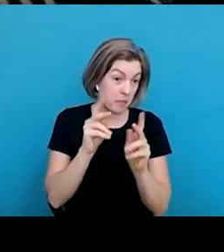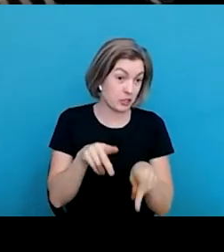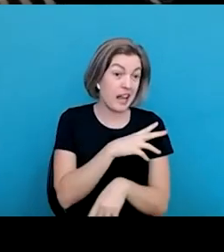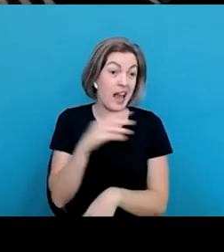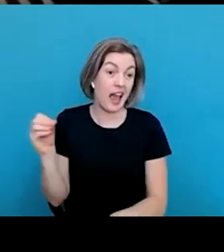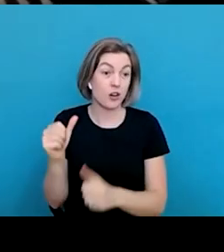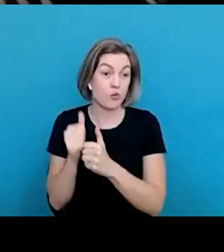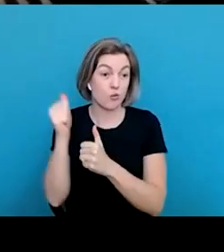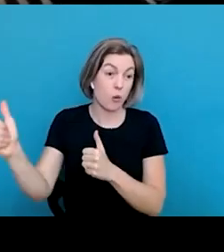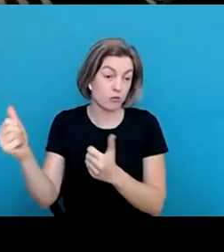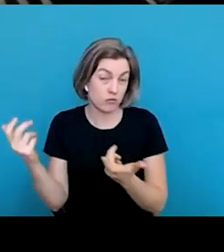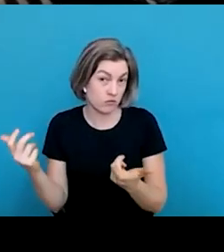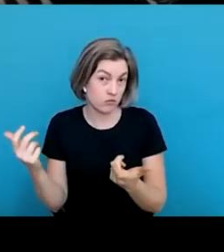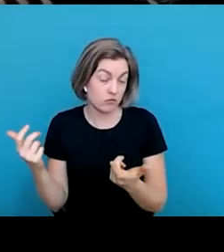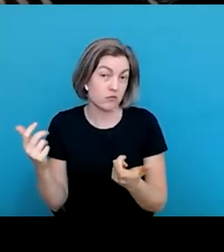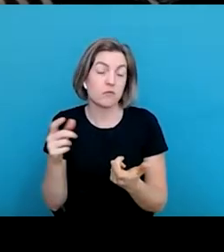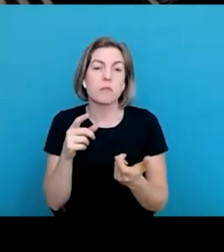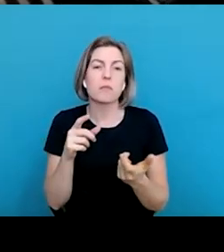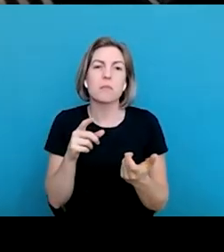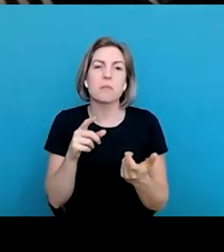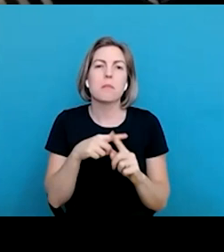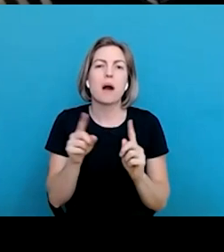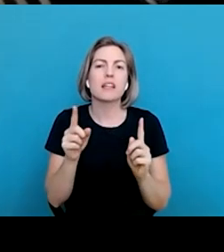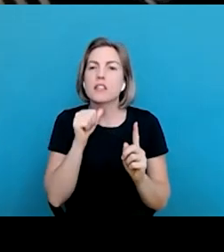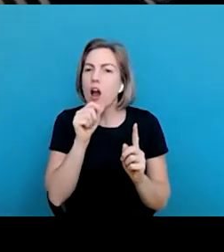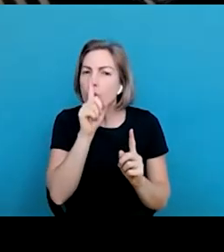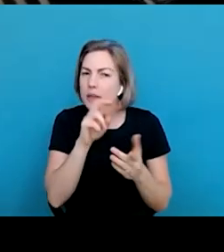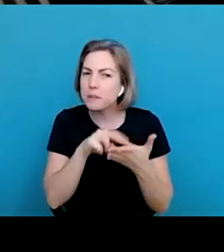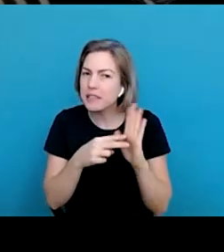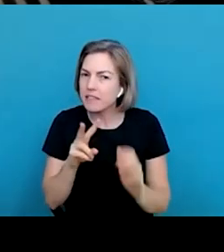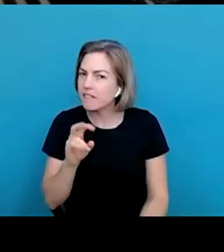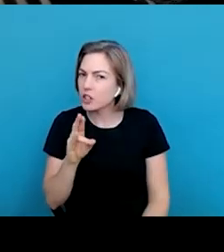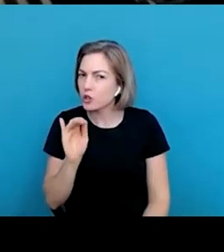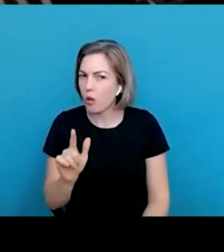But I don't think that is necessarily the virtuality that we lean into when you talk